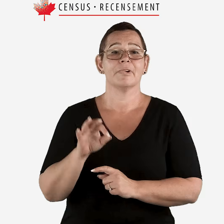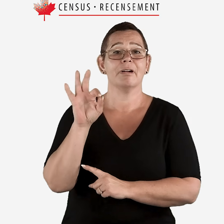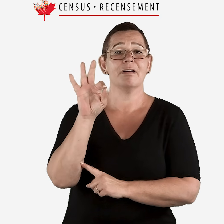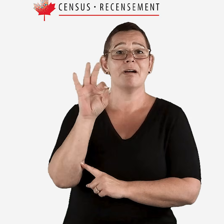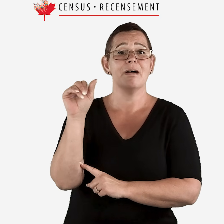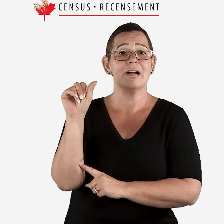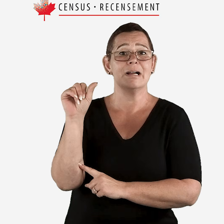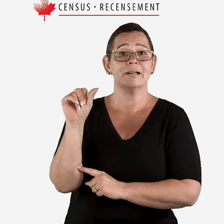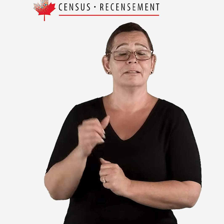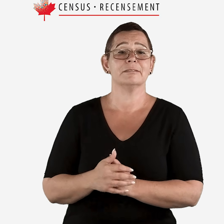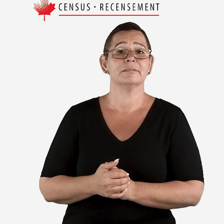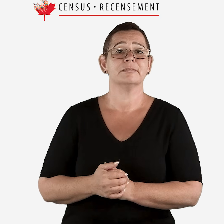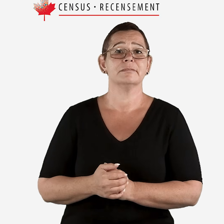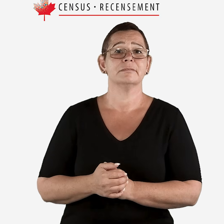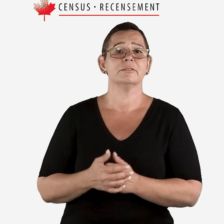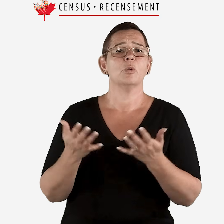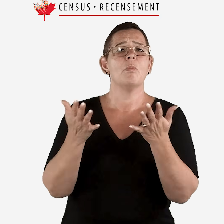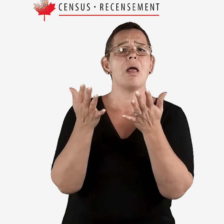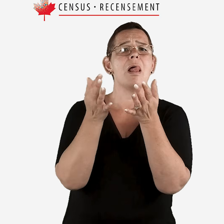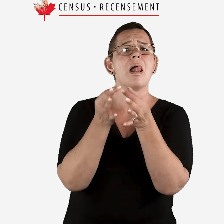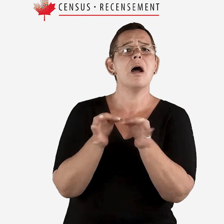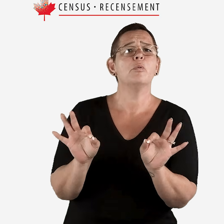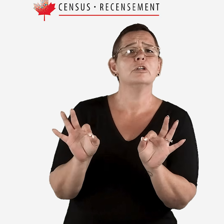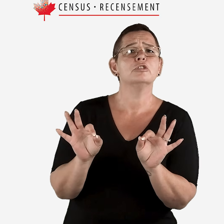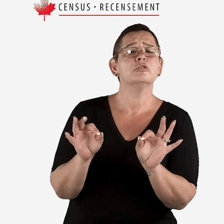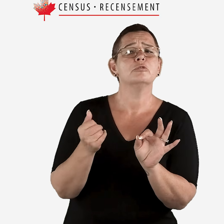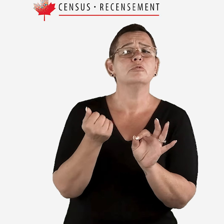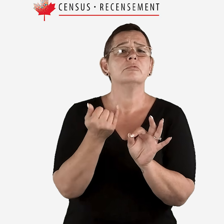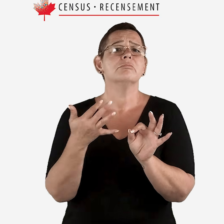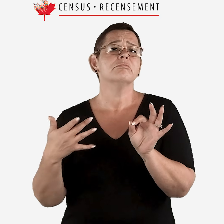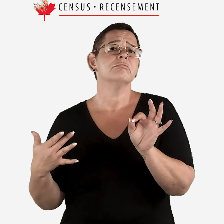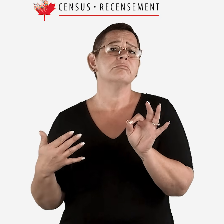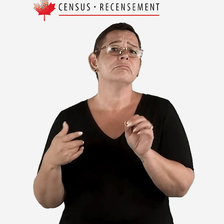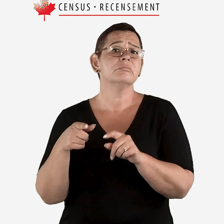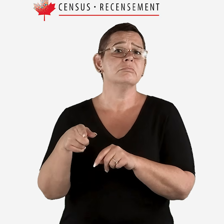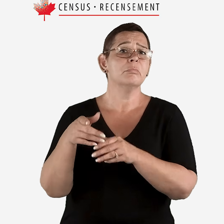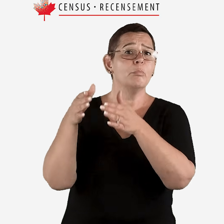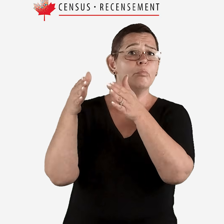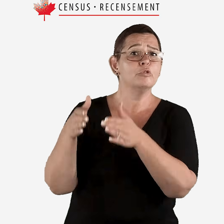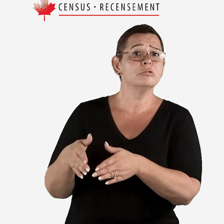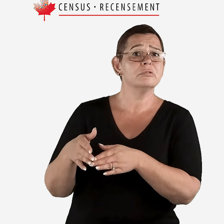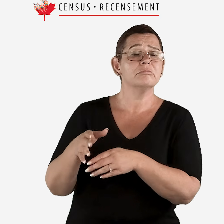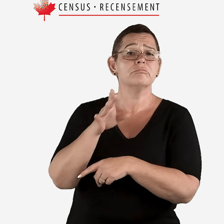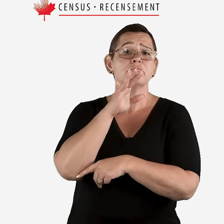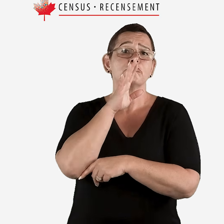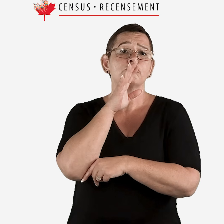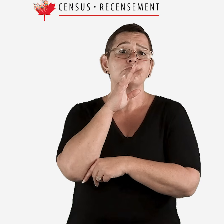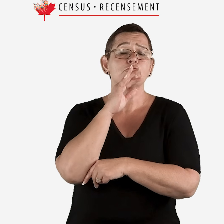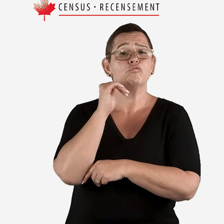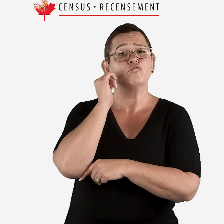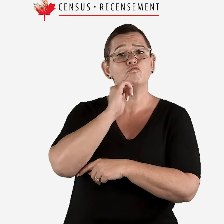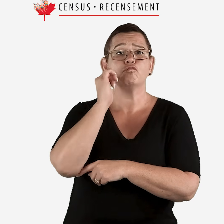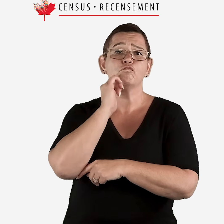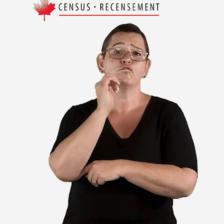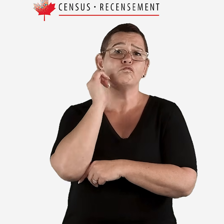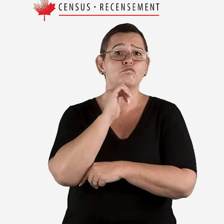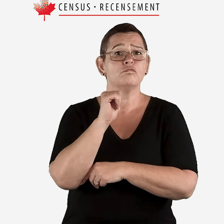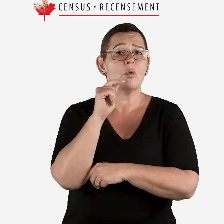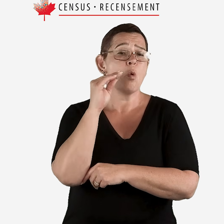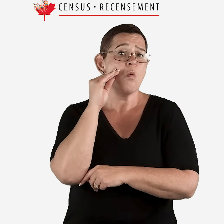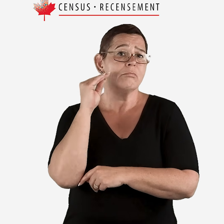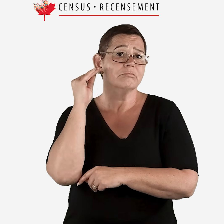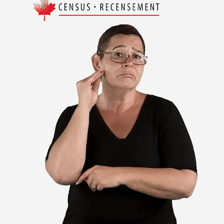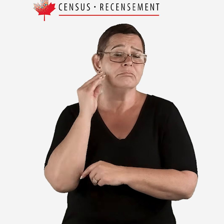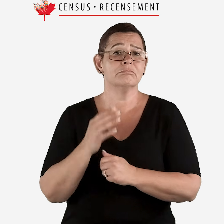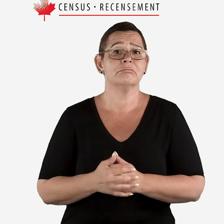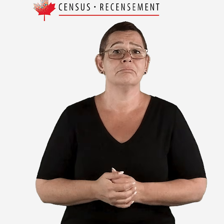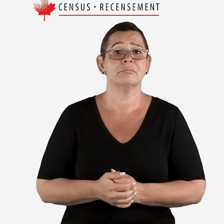9. a) What language(s) does this person speak on a regular basis at home?